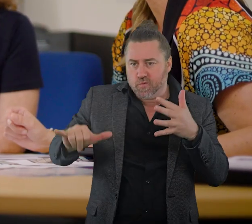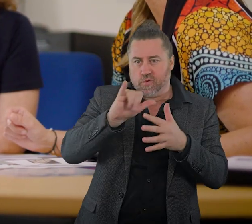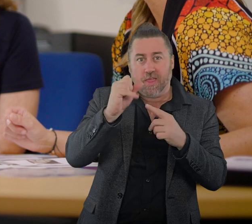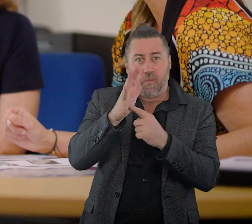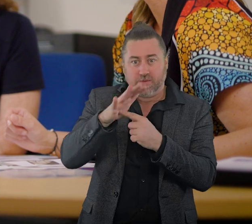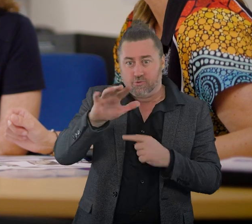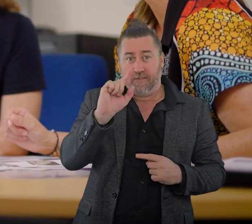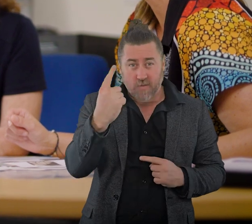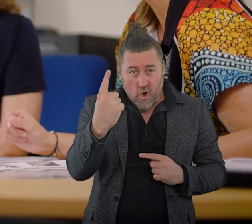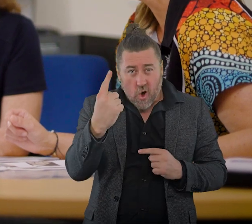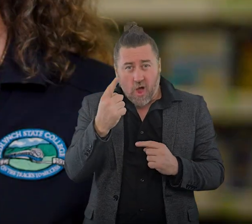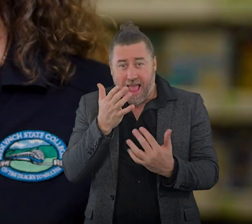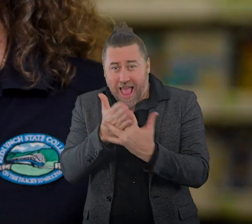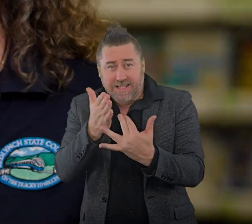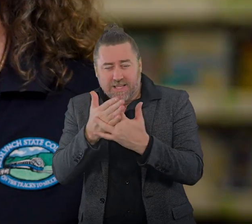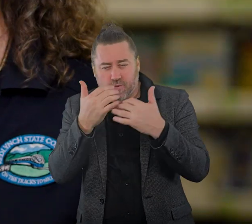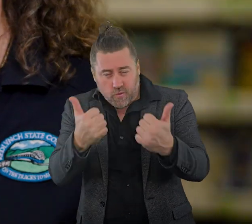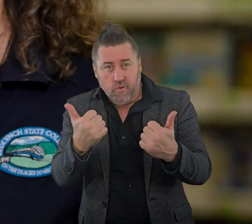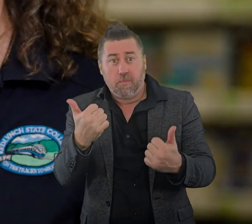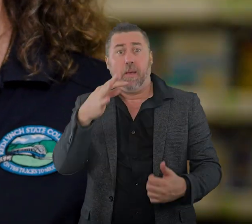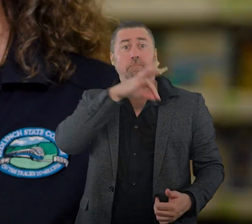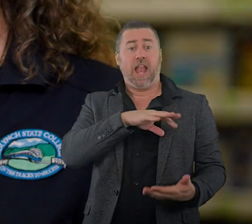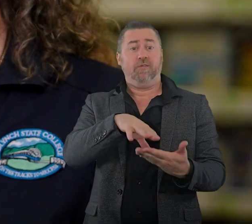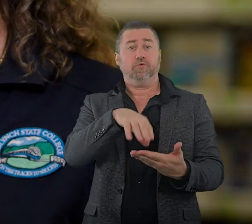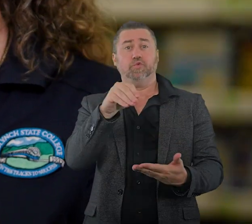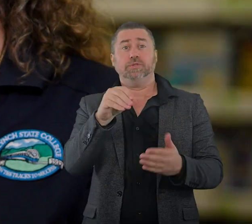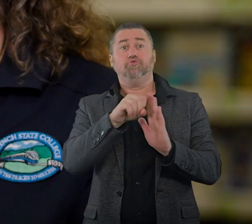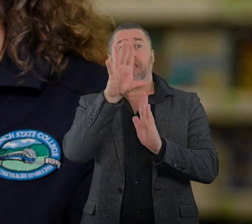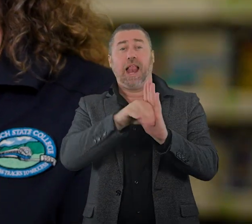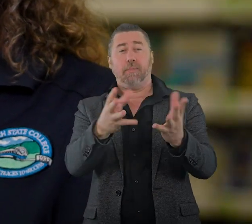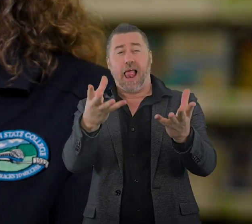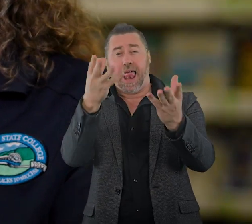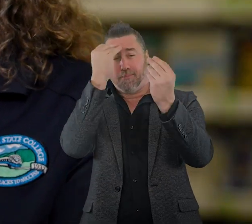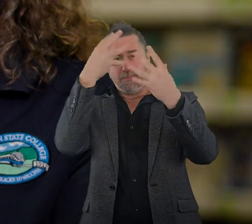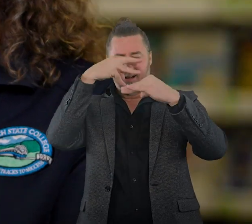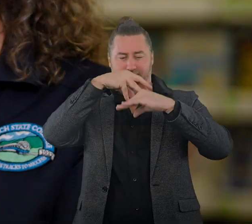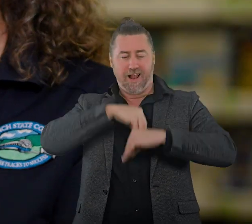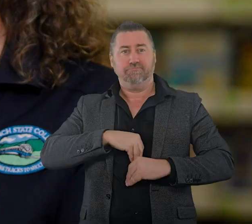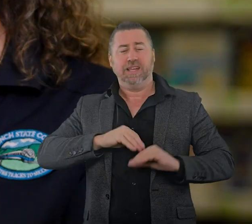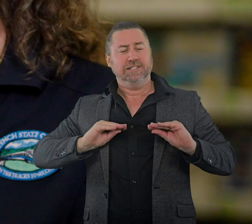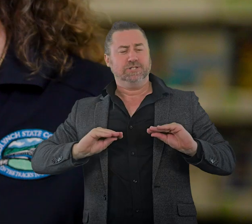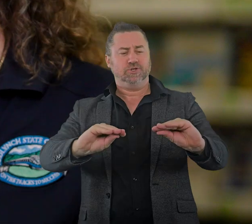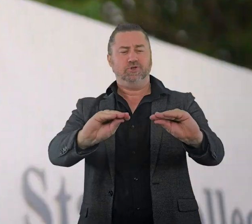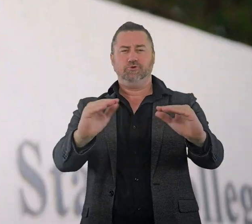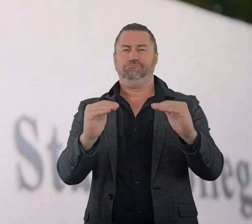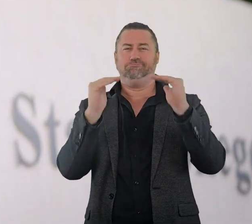ensure that good access to curriculum can happen so that good learning can happen and good teaching can happen.